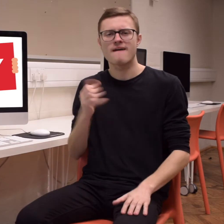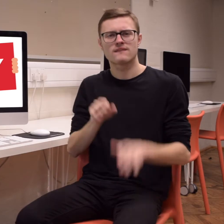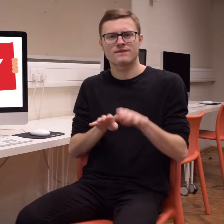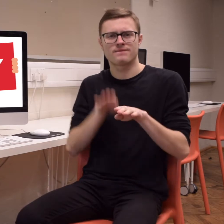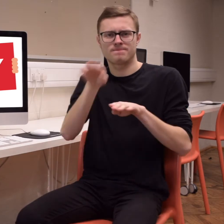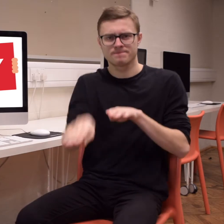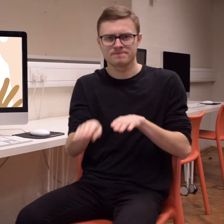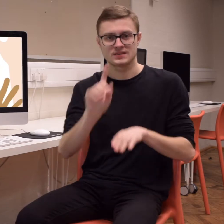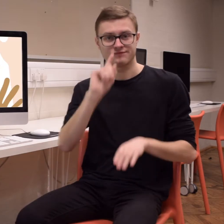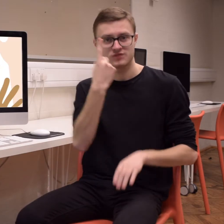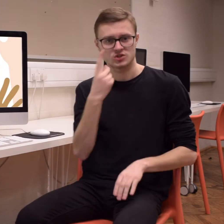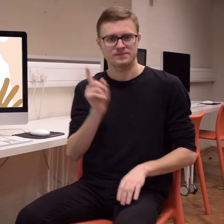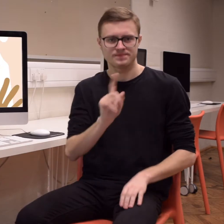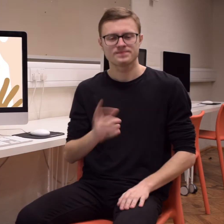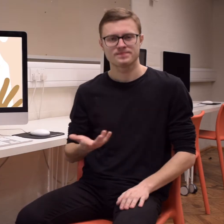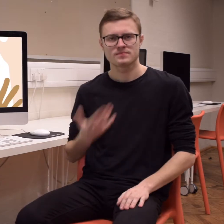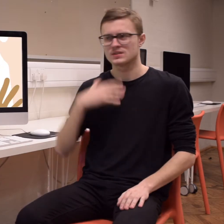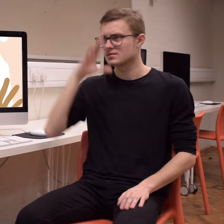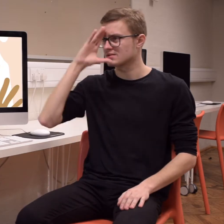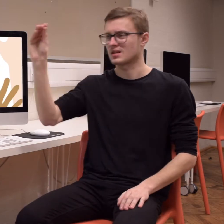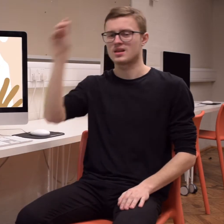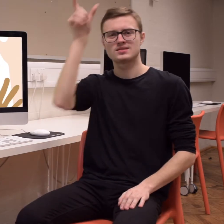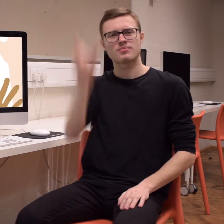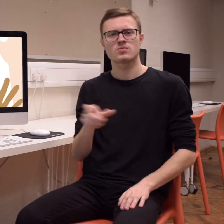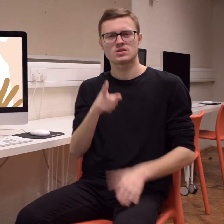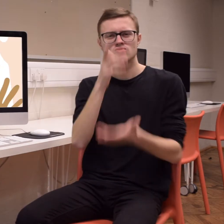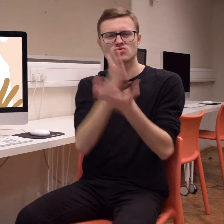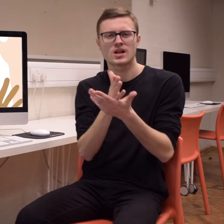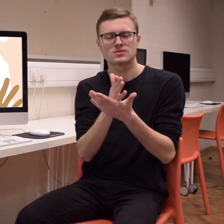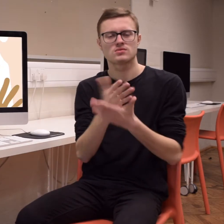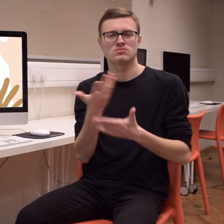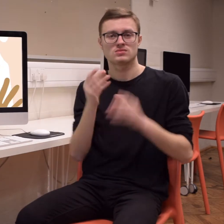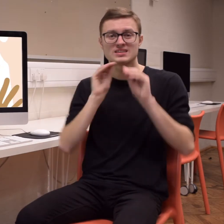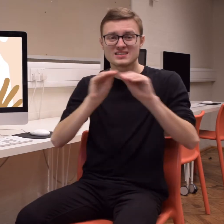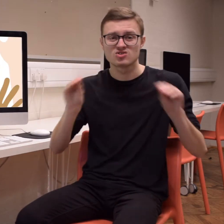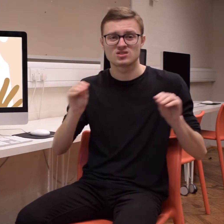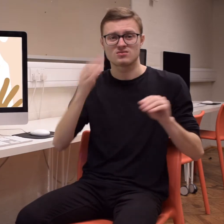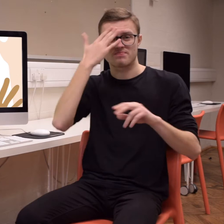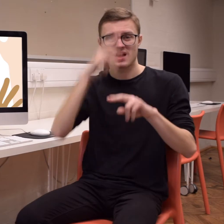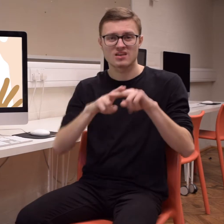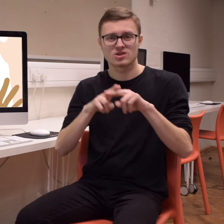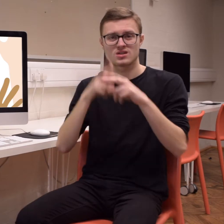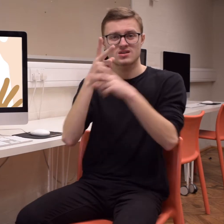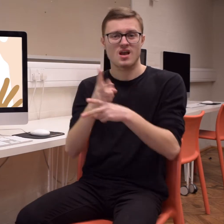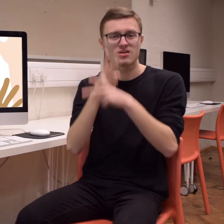1) Tell someone you trust, like a parent, carer or teacher. They may be able to offer you some